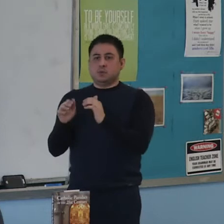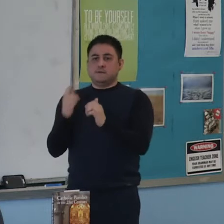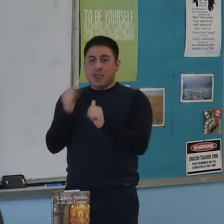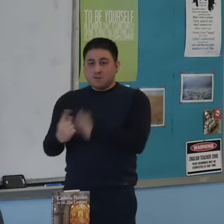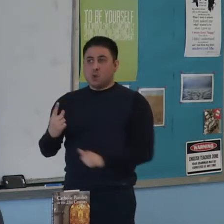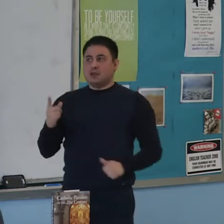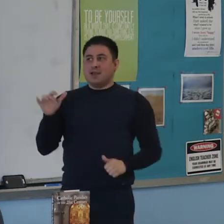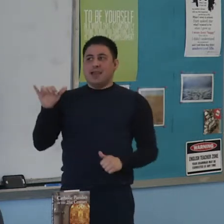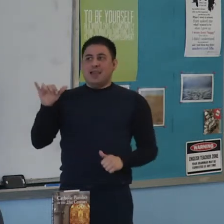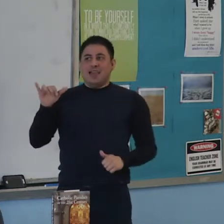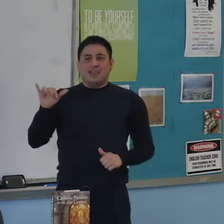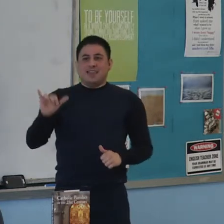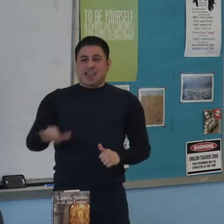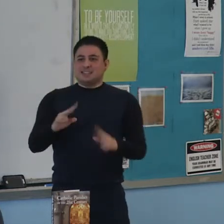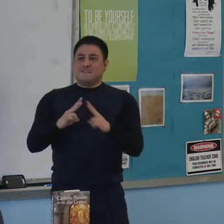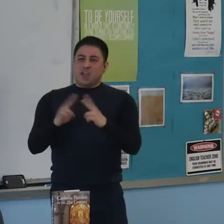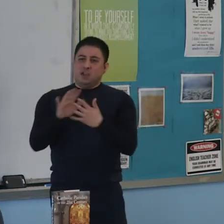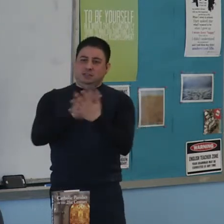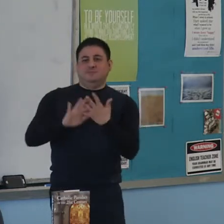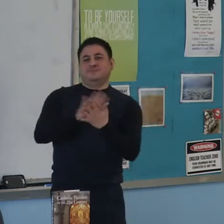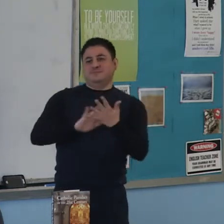That wasn't, wouldn't always be clear, so a lot of these were, kind of, forced choice to